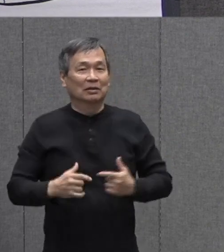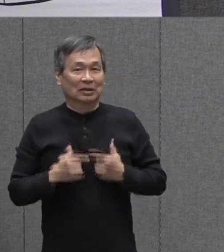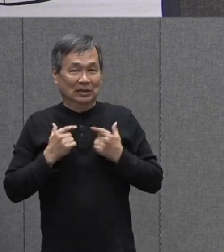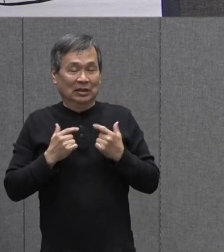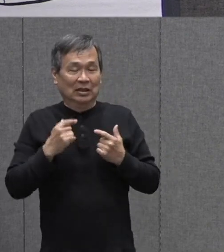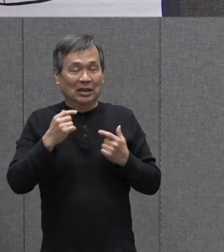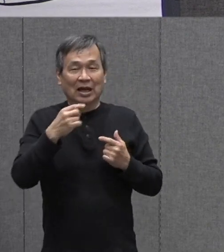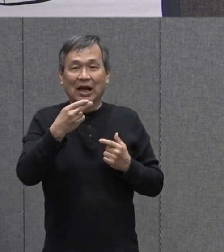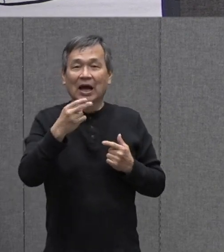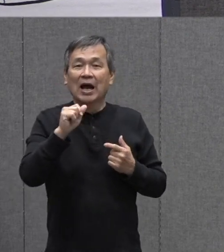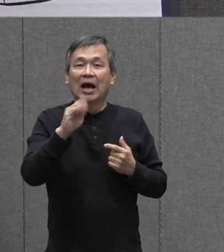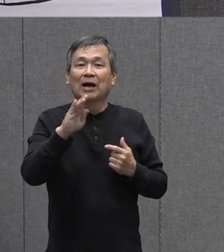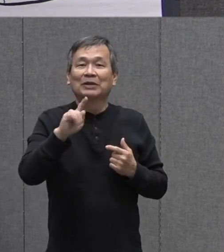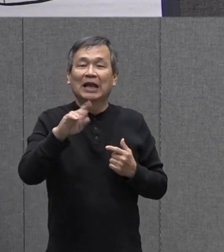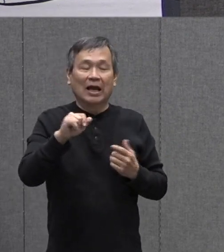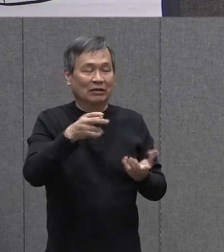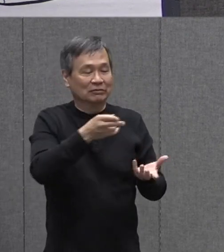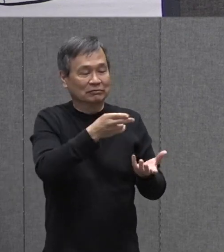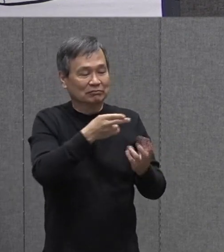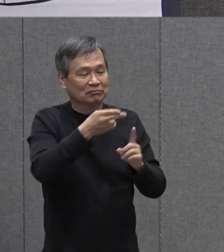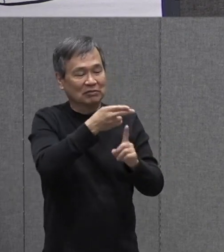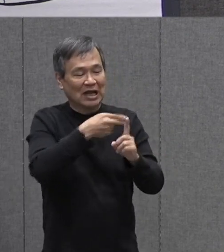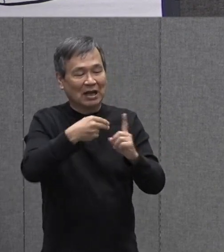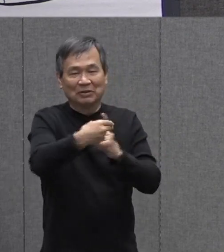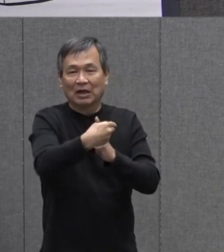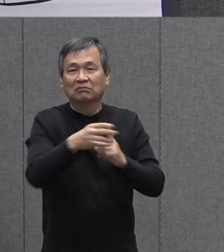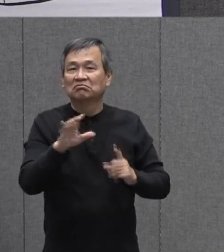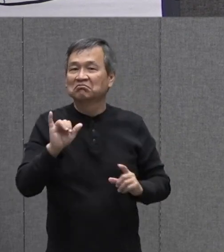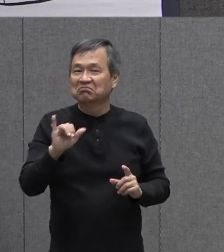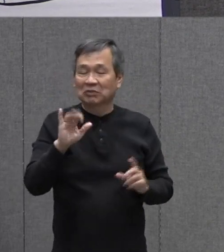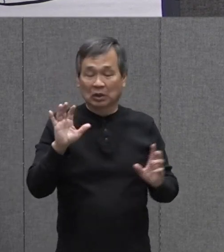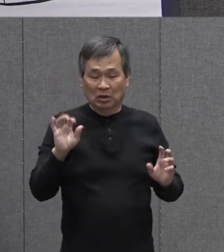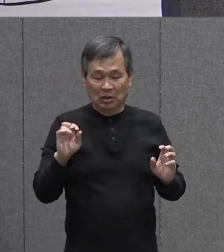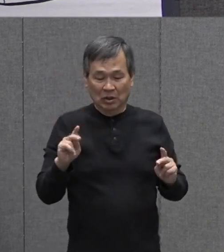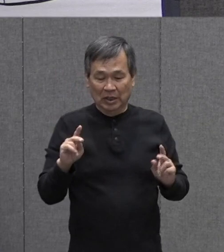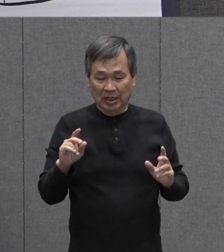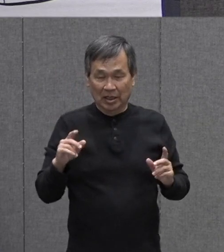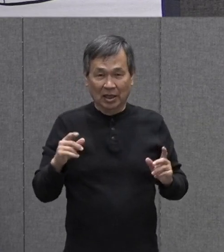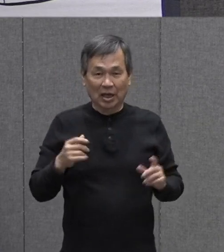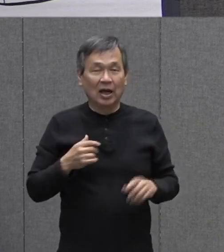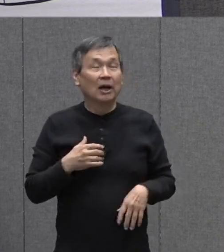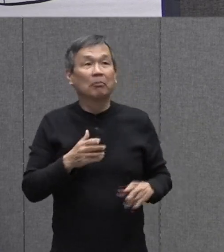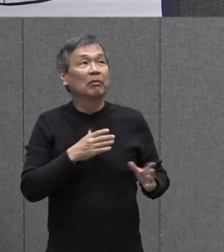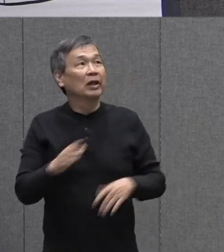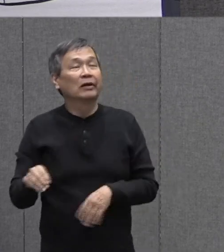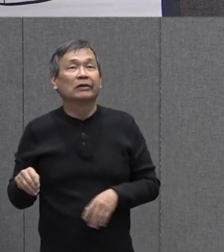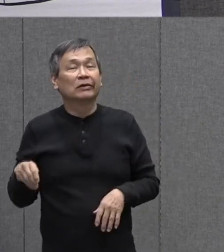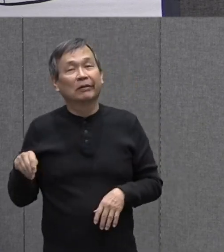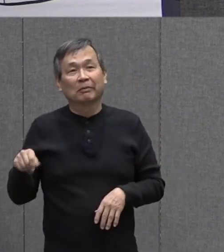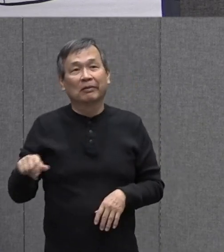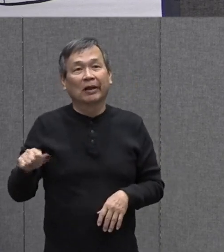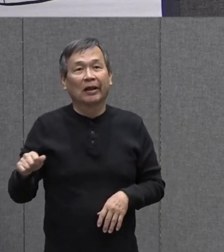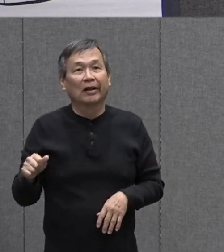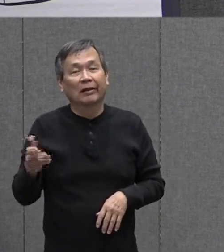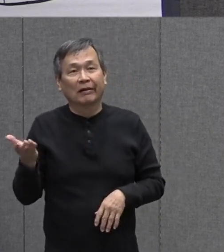which one do you think I'm talking about? All right, I'm going to plant a seed in the earth to grow a sunflower.